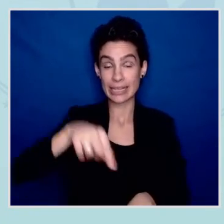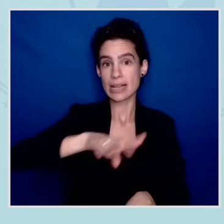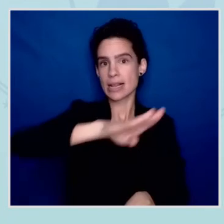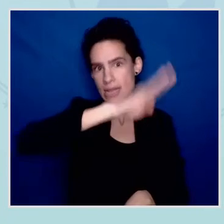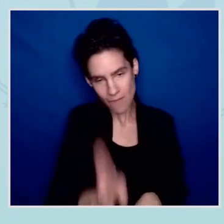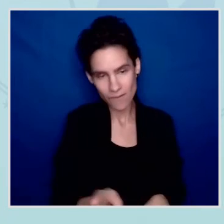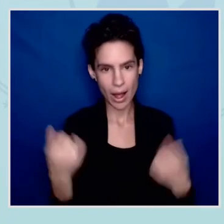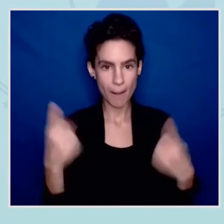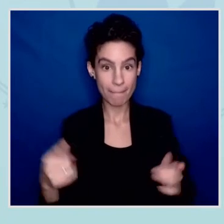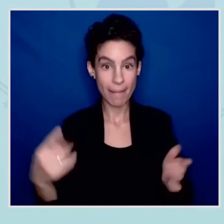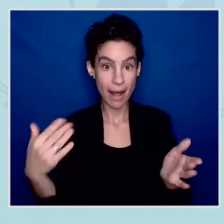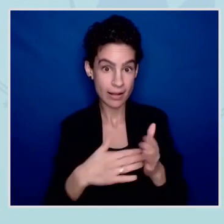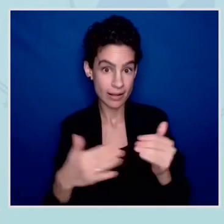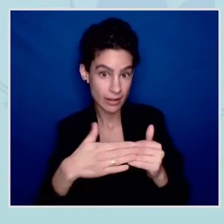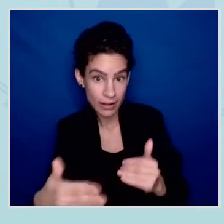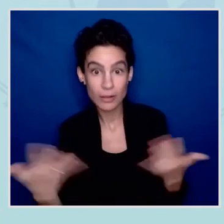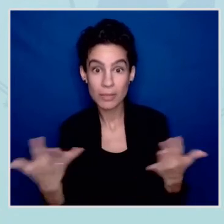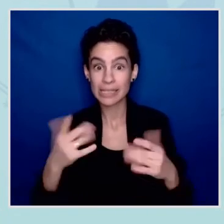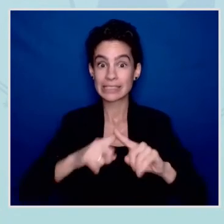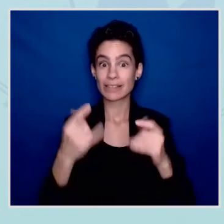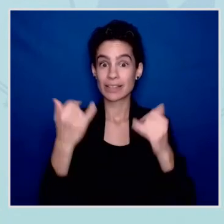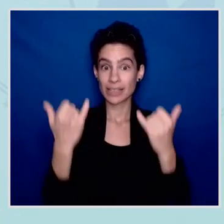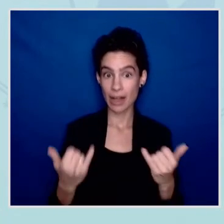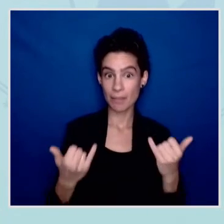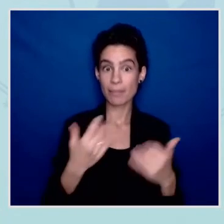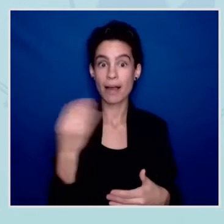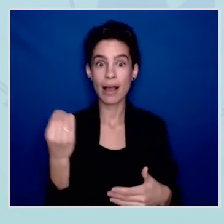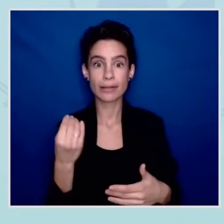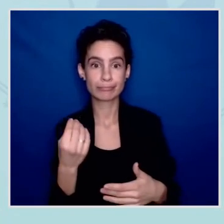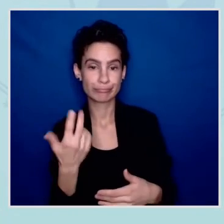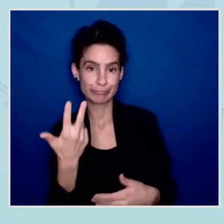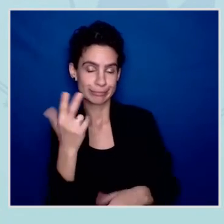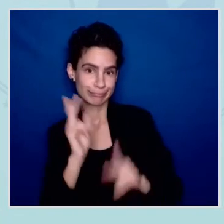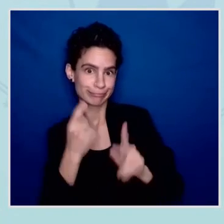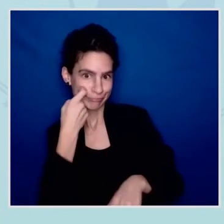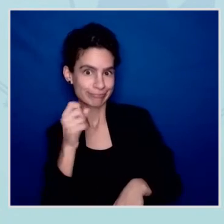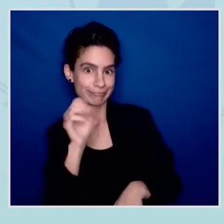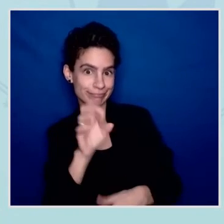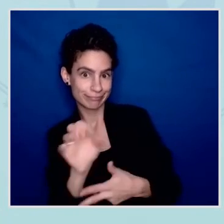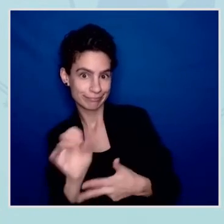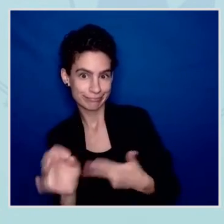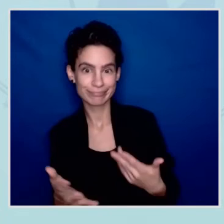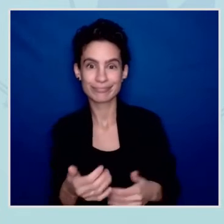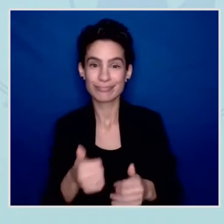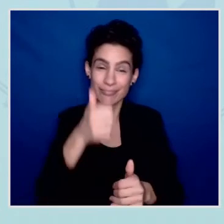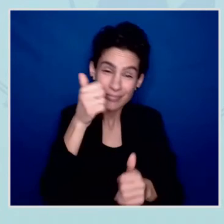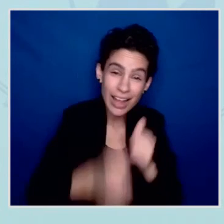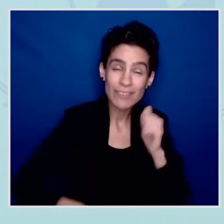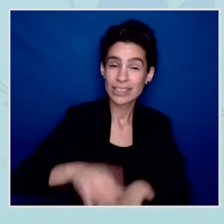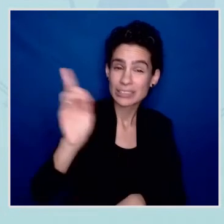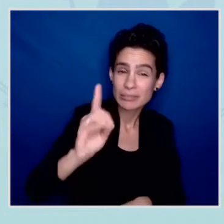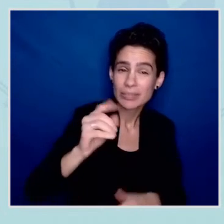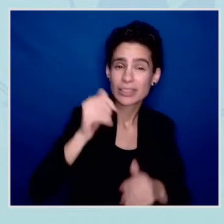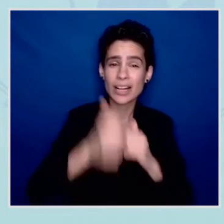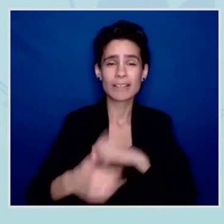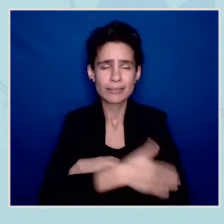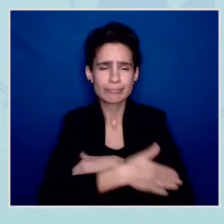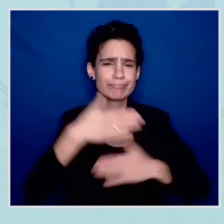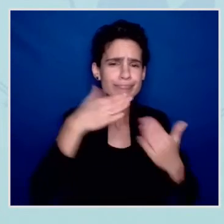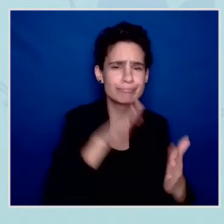PEOPLE HAVE BEEN HELD ACCOUNTABLE, AND STEPS TAKEN